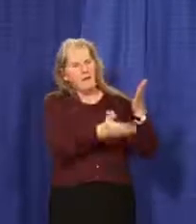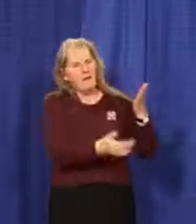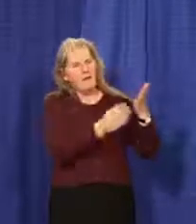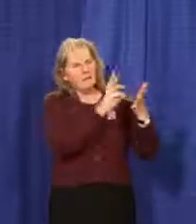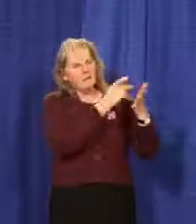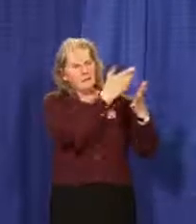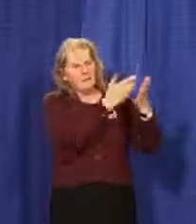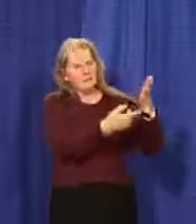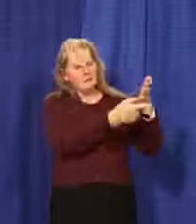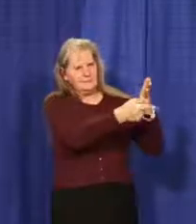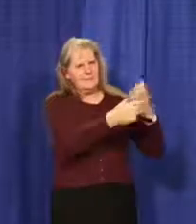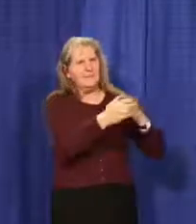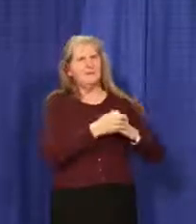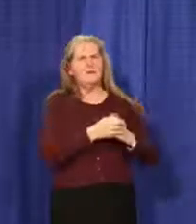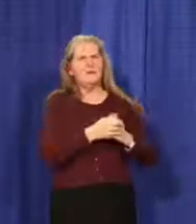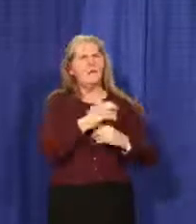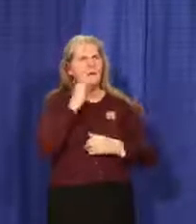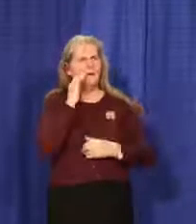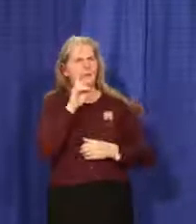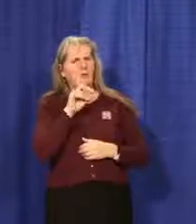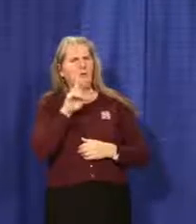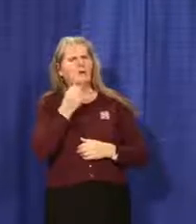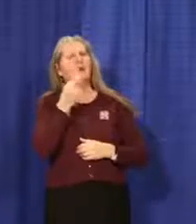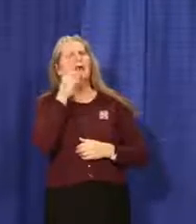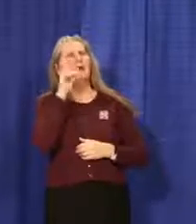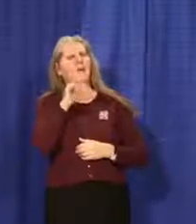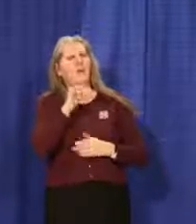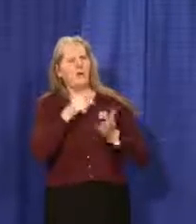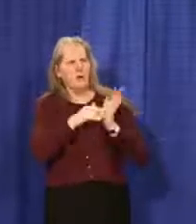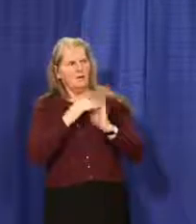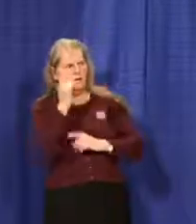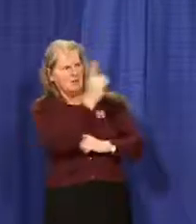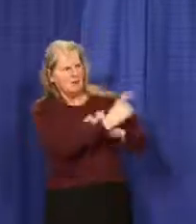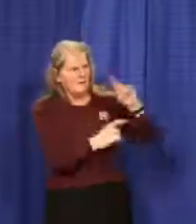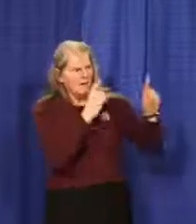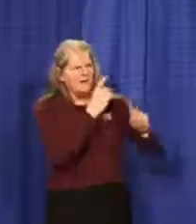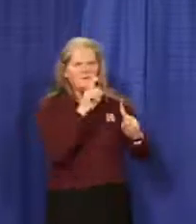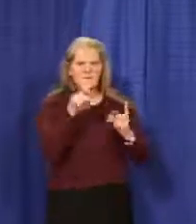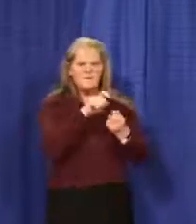I will leave the specifics-- I know Dr Hanley has been asked quite a bit, is there a per